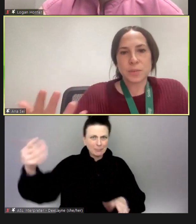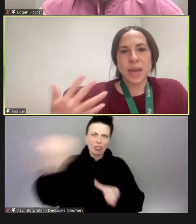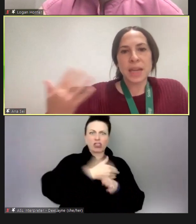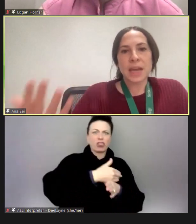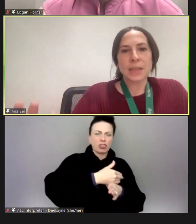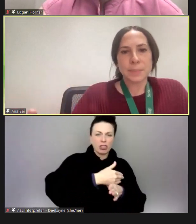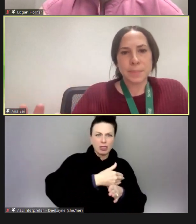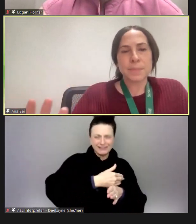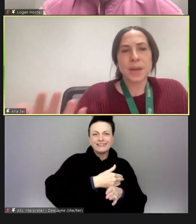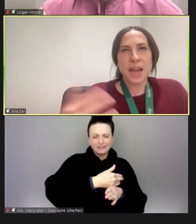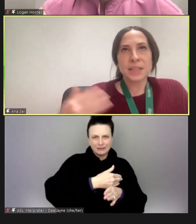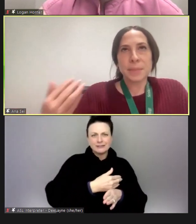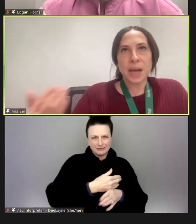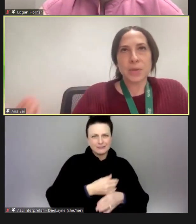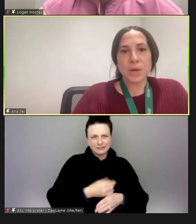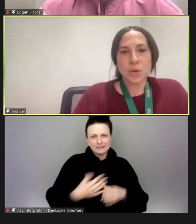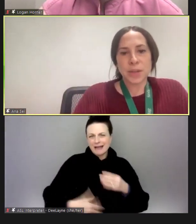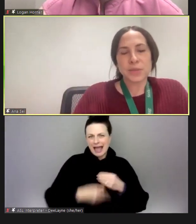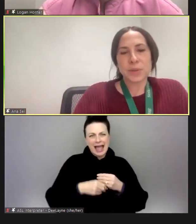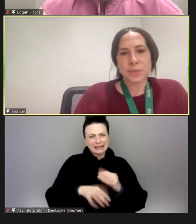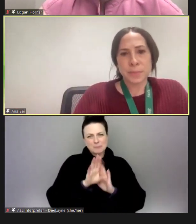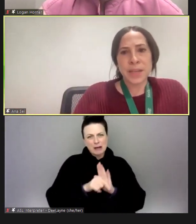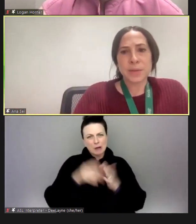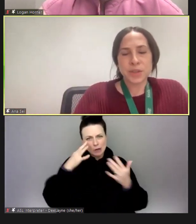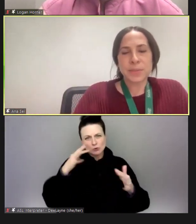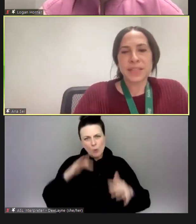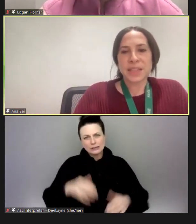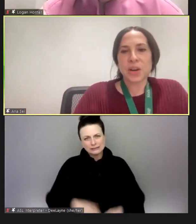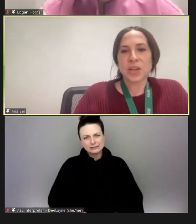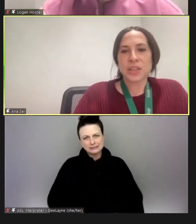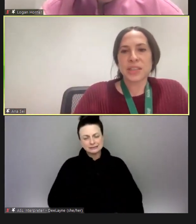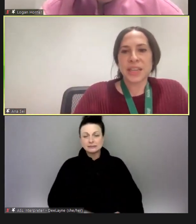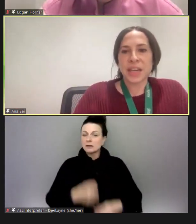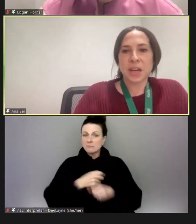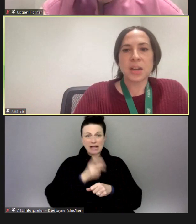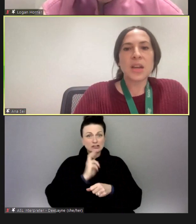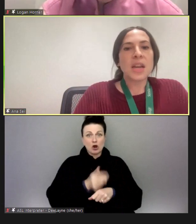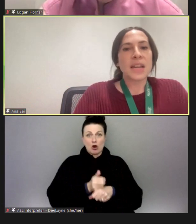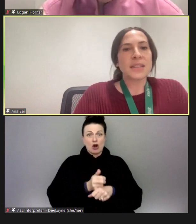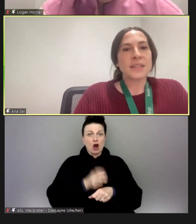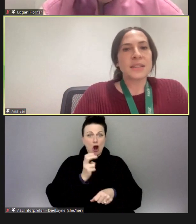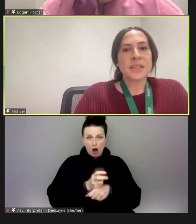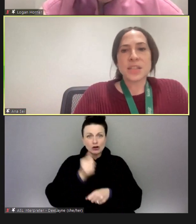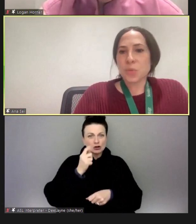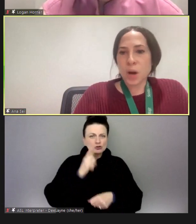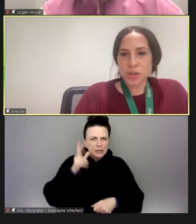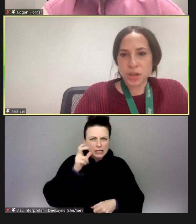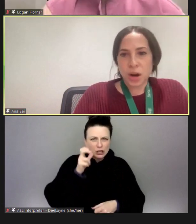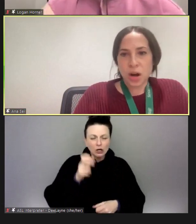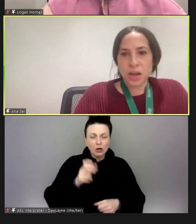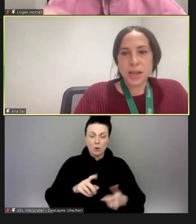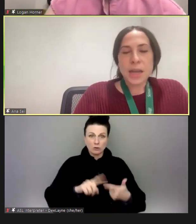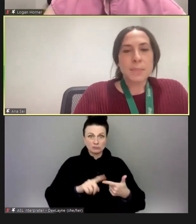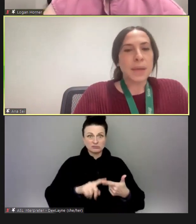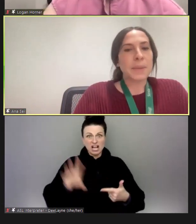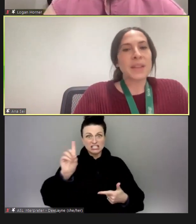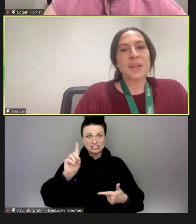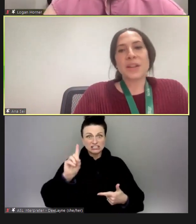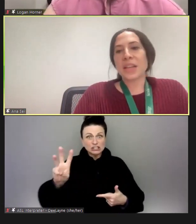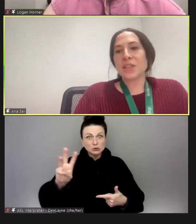that add adds background noise which make which makes it harder to hear is